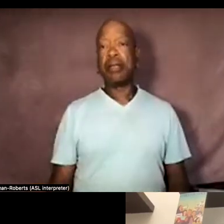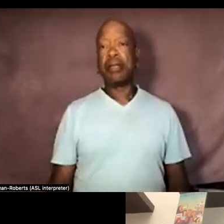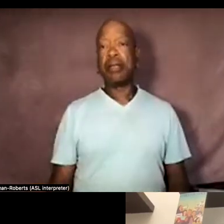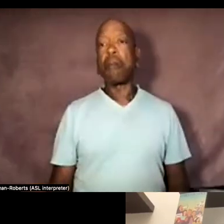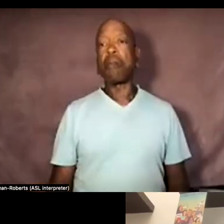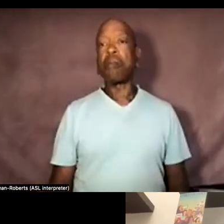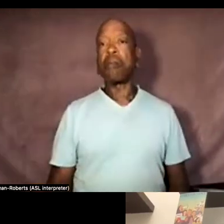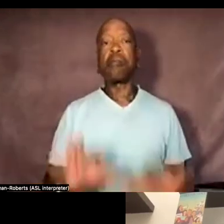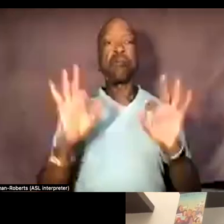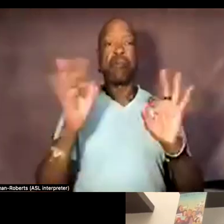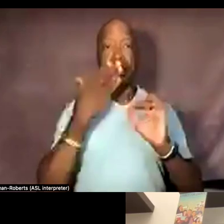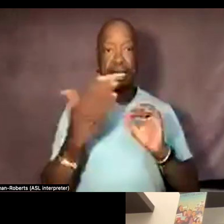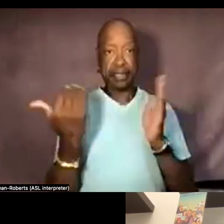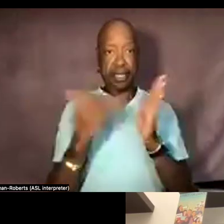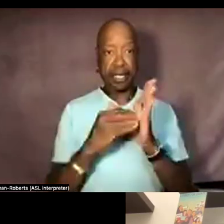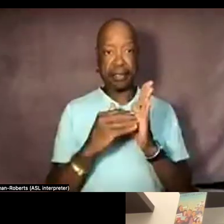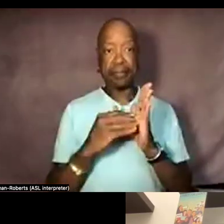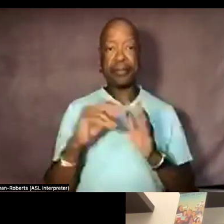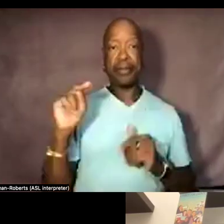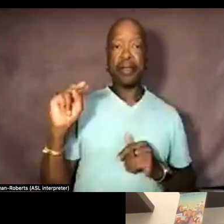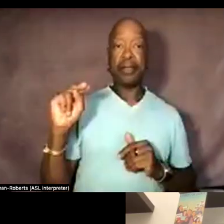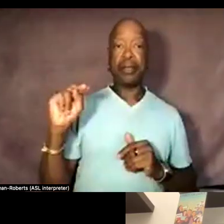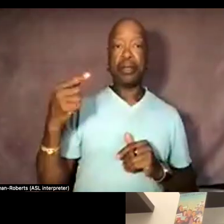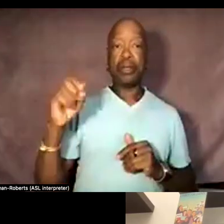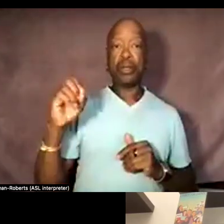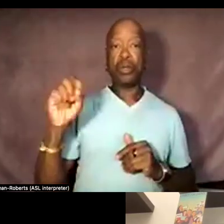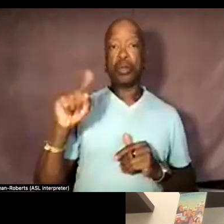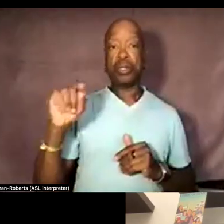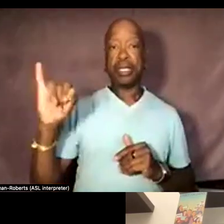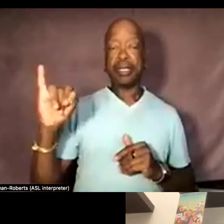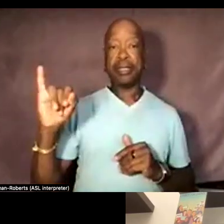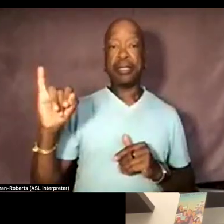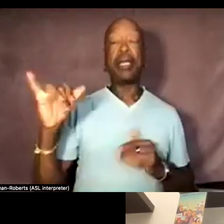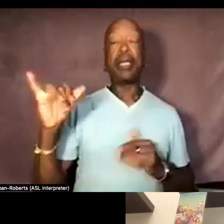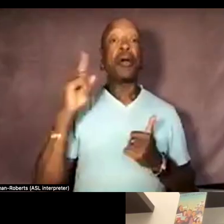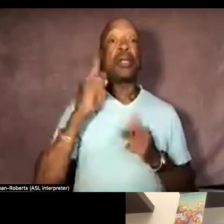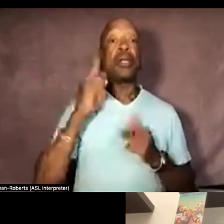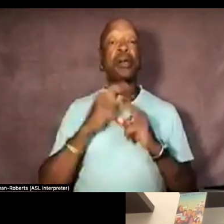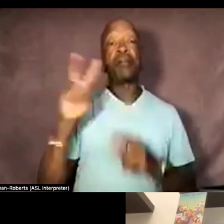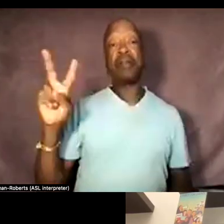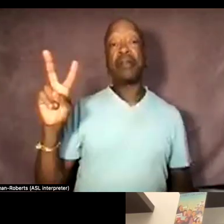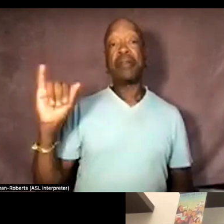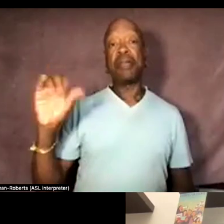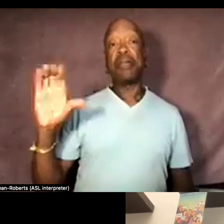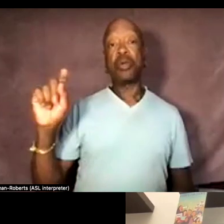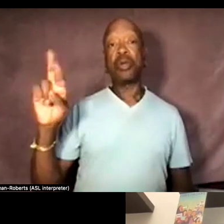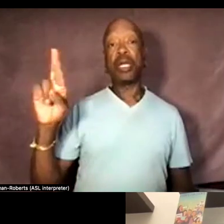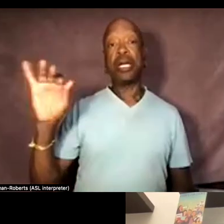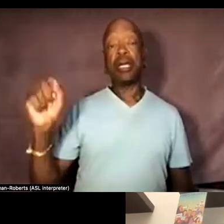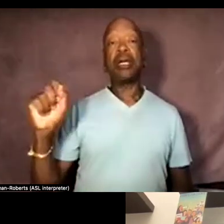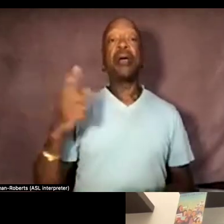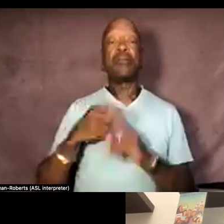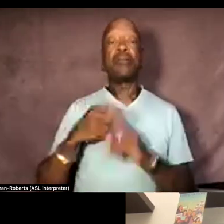thanks again and Ngozi next up we will be hearing from Victoria Coble from Co action GSO in North